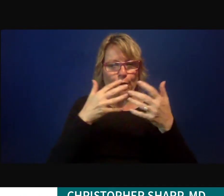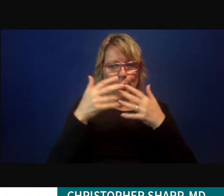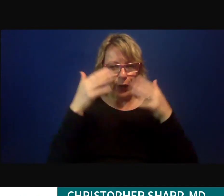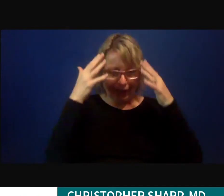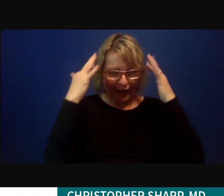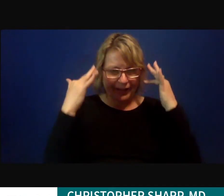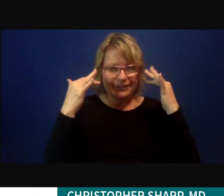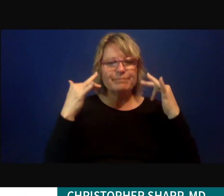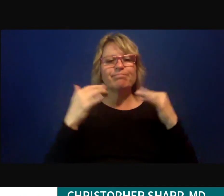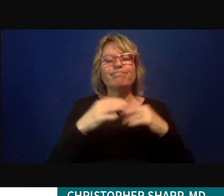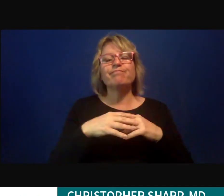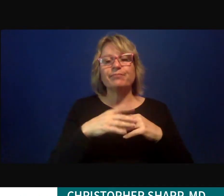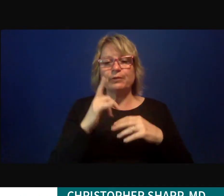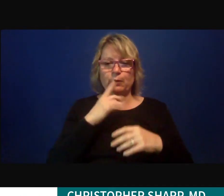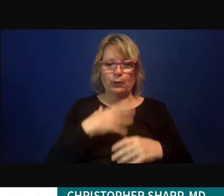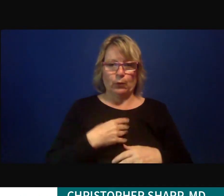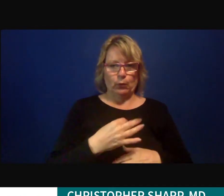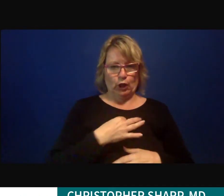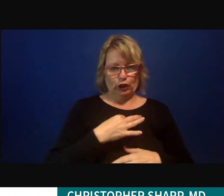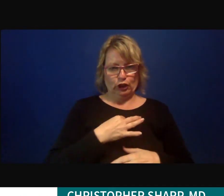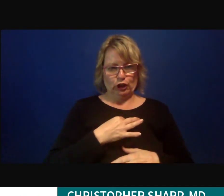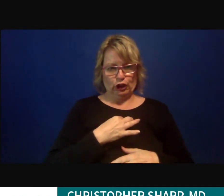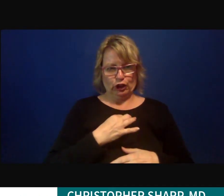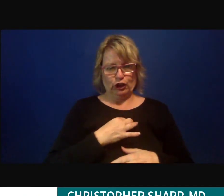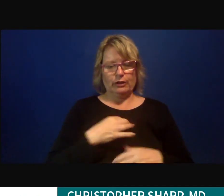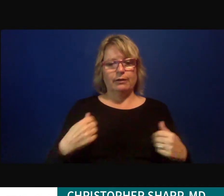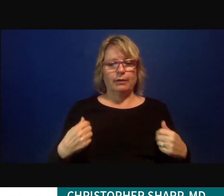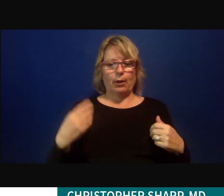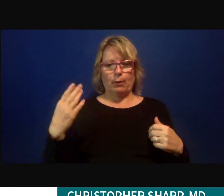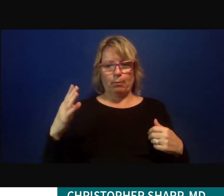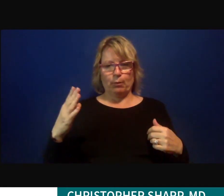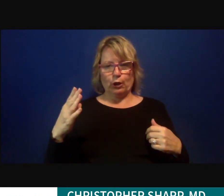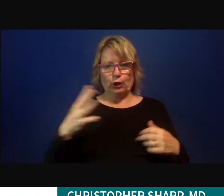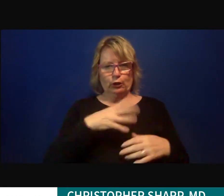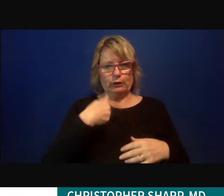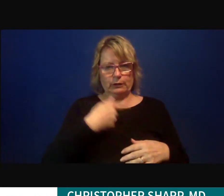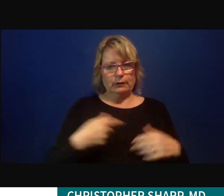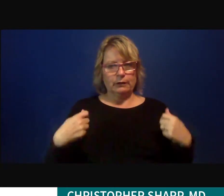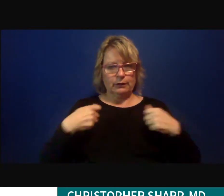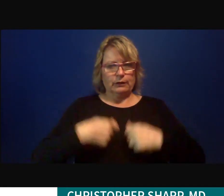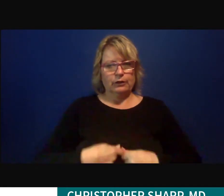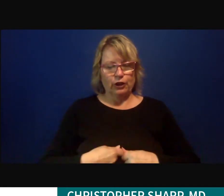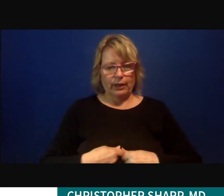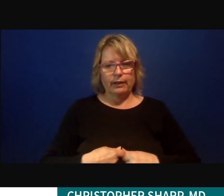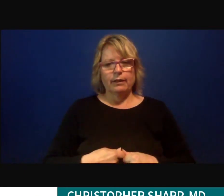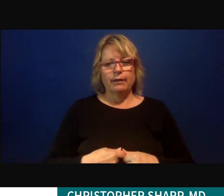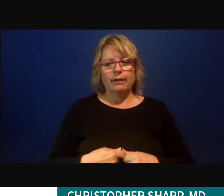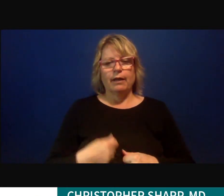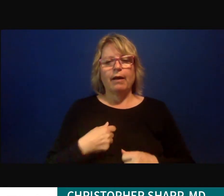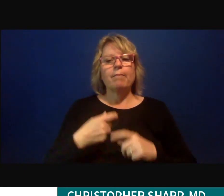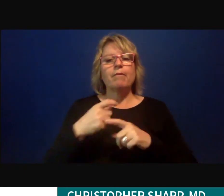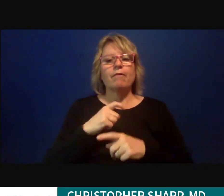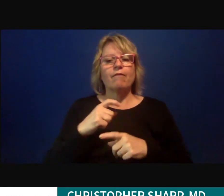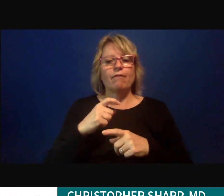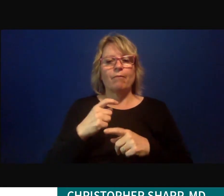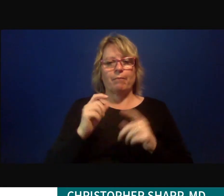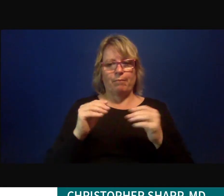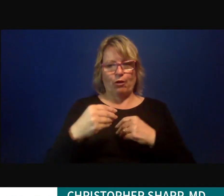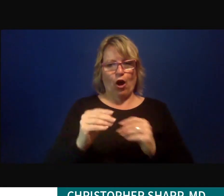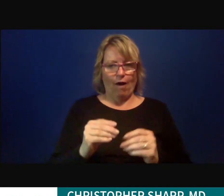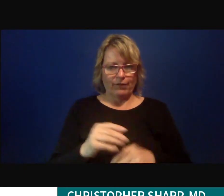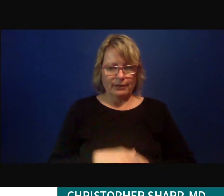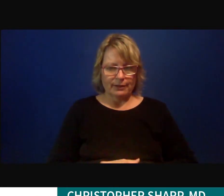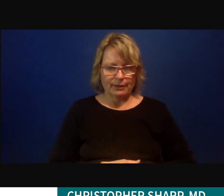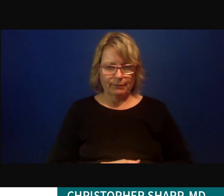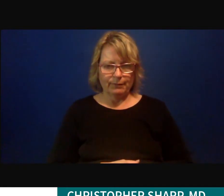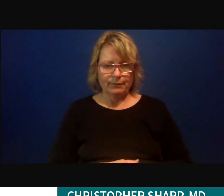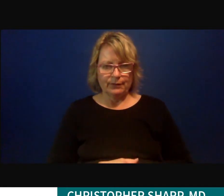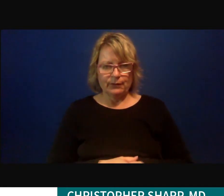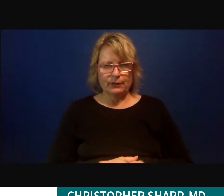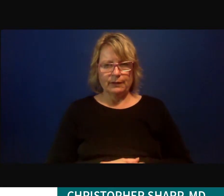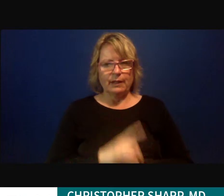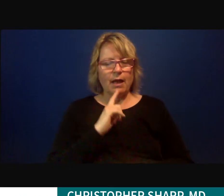wearing a white shirt and a blue checked jacket, and coming to you from an office. I'm so excited